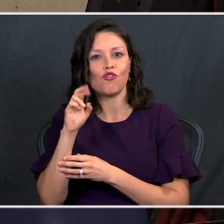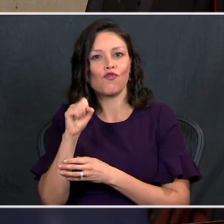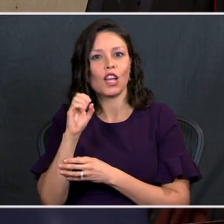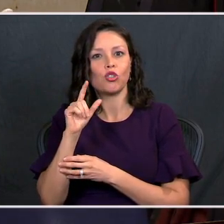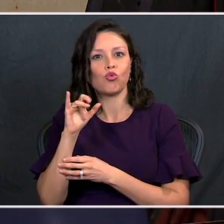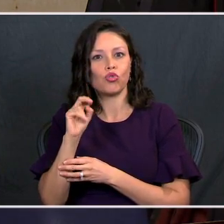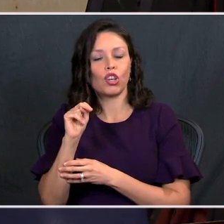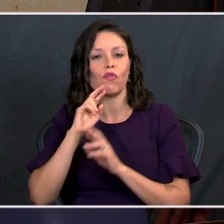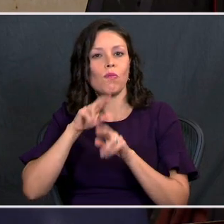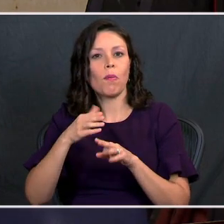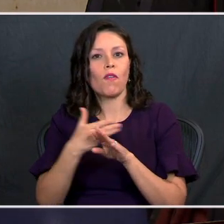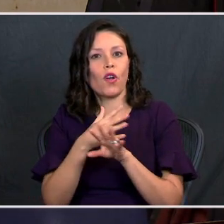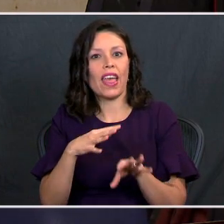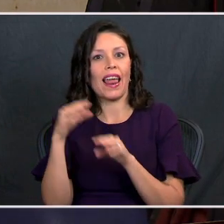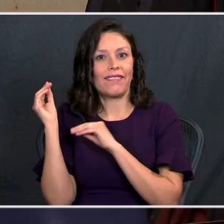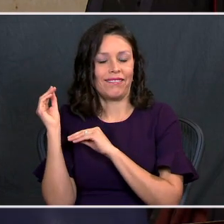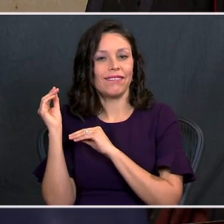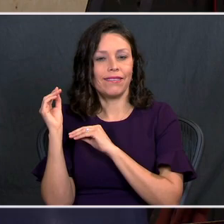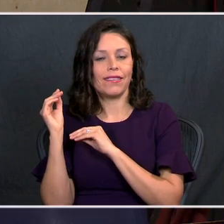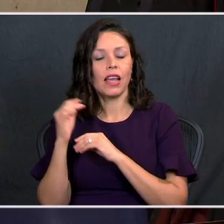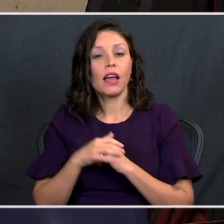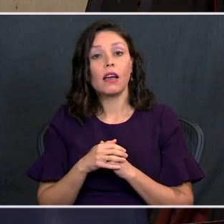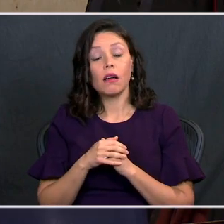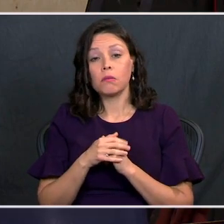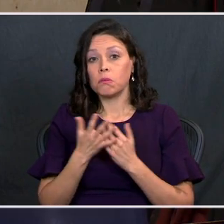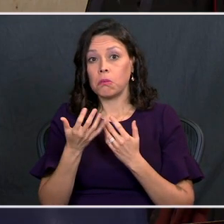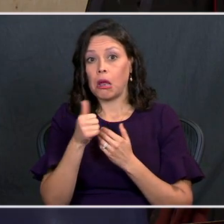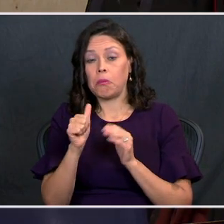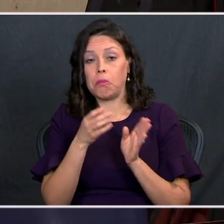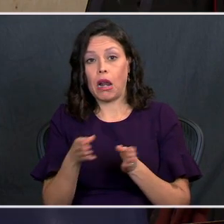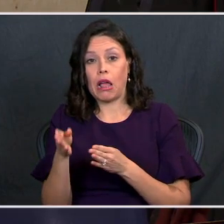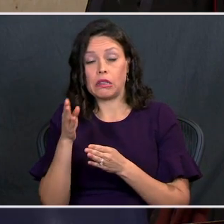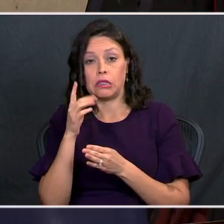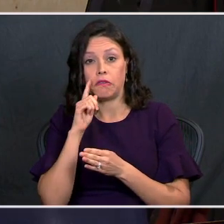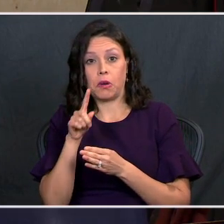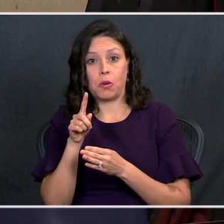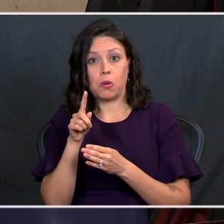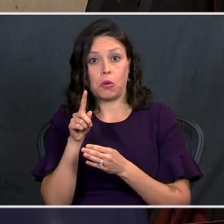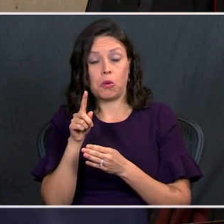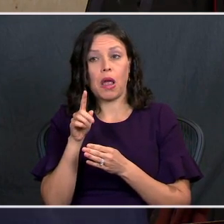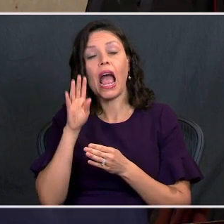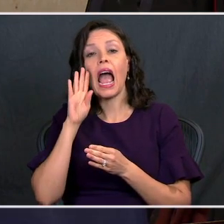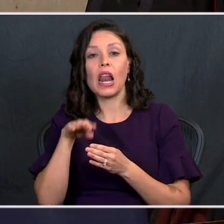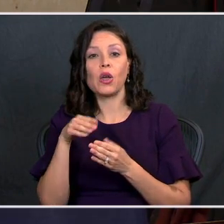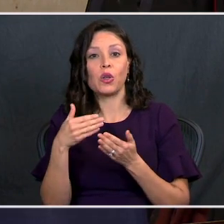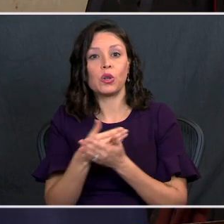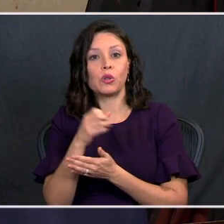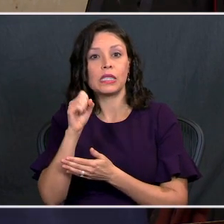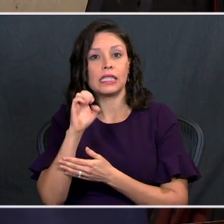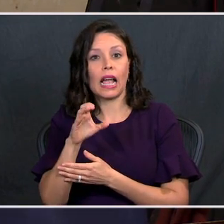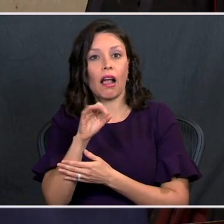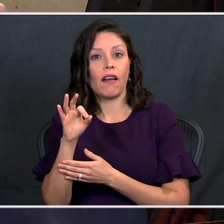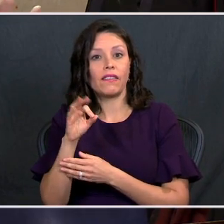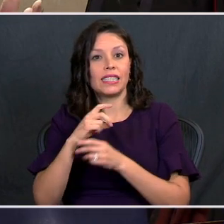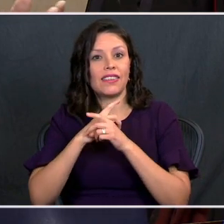before they left office. Is there any plans for -- I know there's a new Secretary of Defense as of —